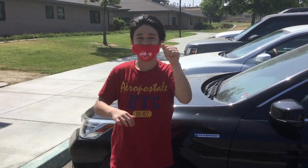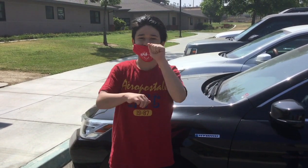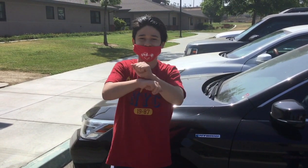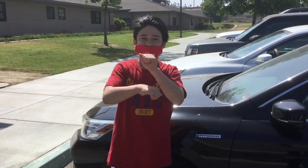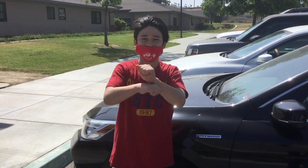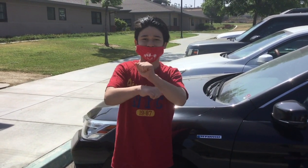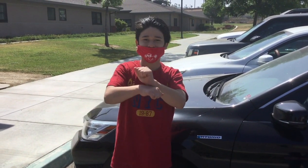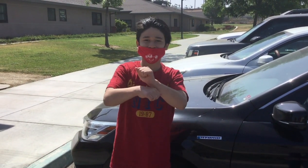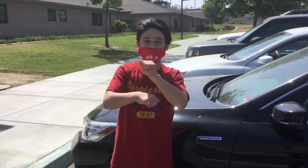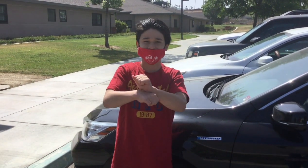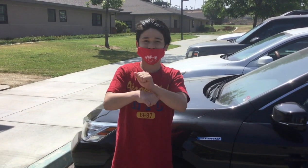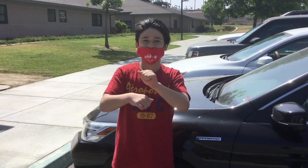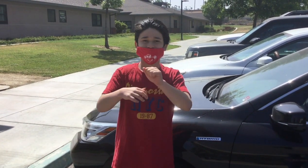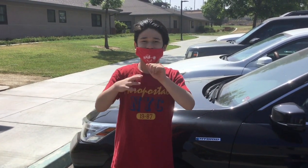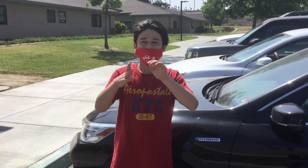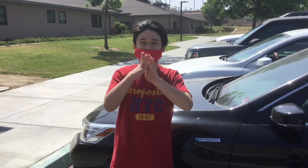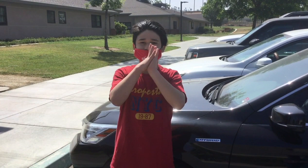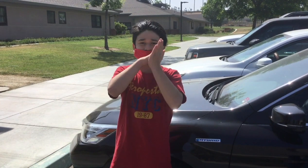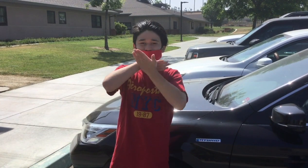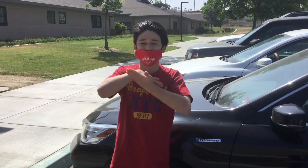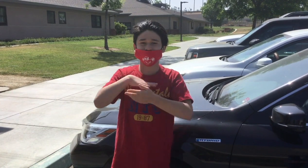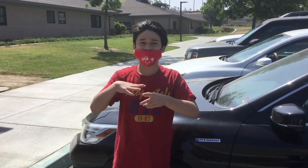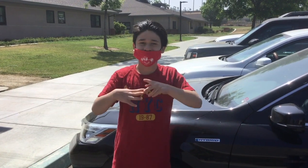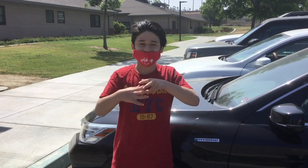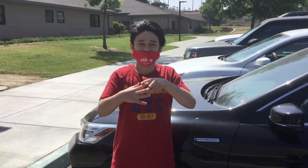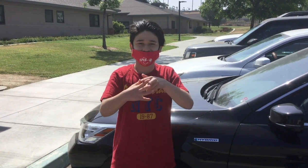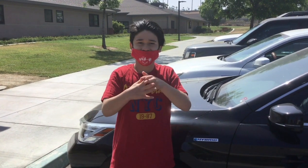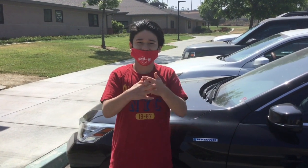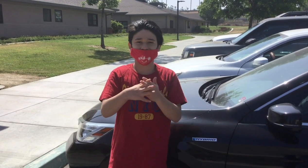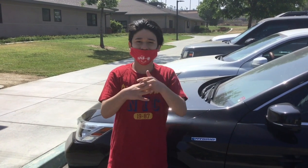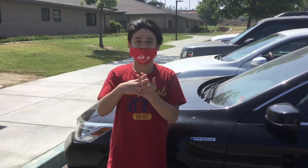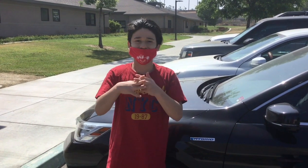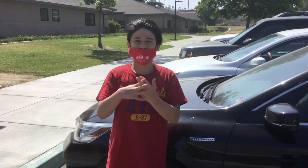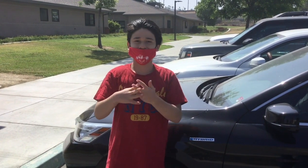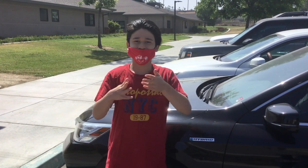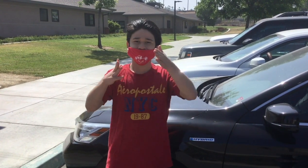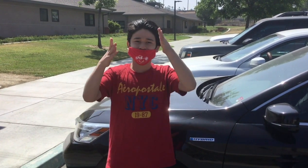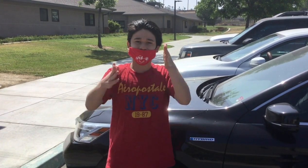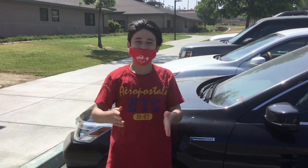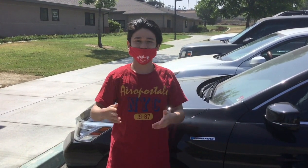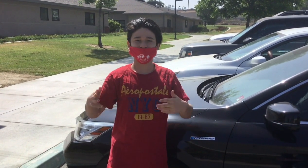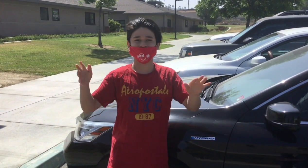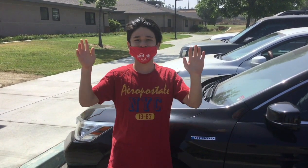Hello my future employment. I'm going to be an automatic mechanic.